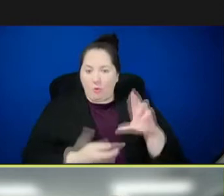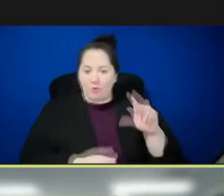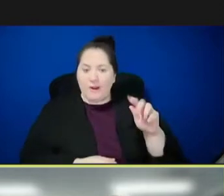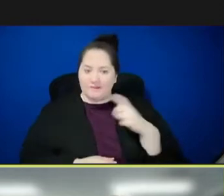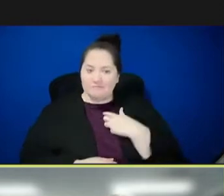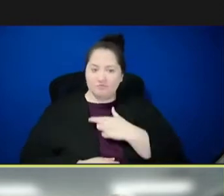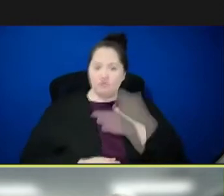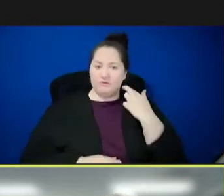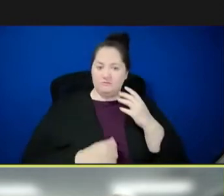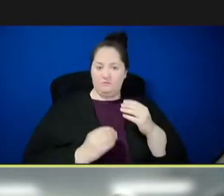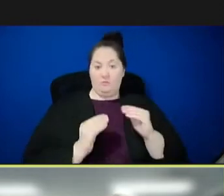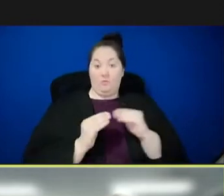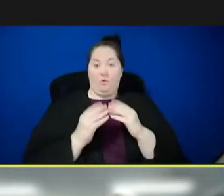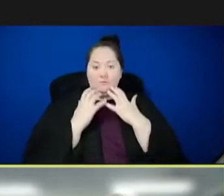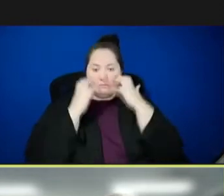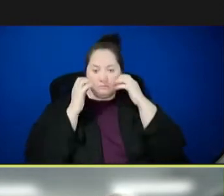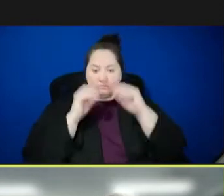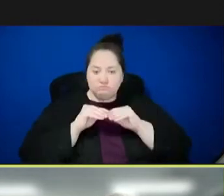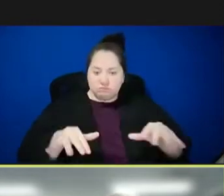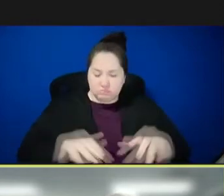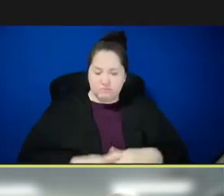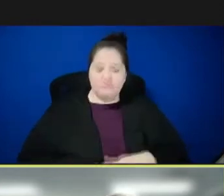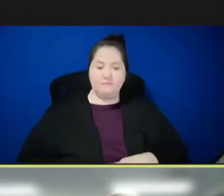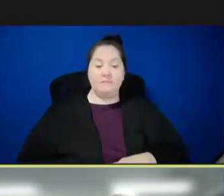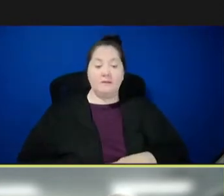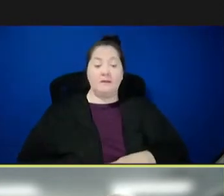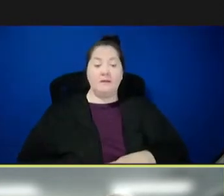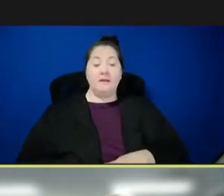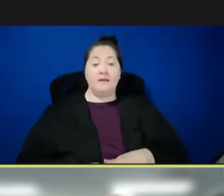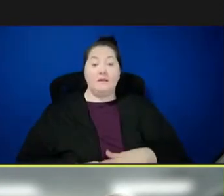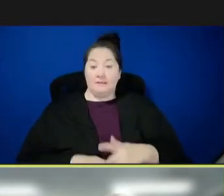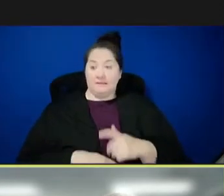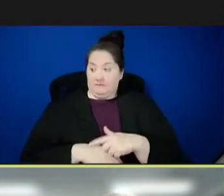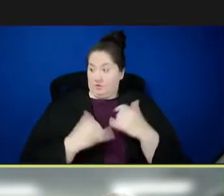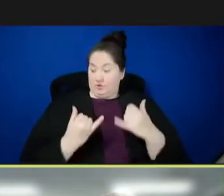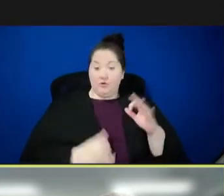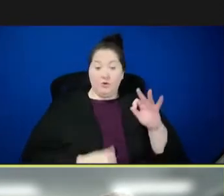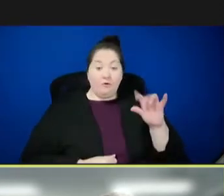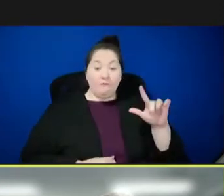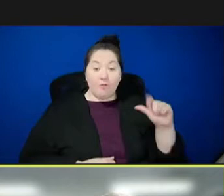this particularly is timely in the context of the current Florida measles outbreak and